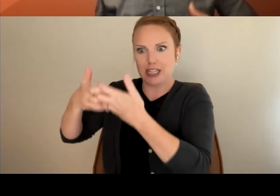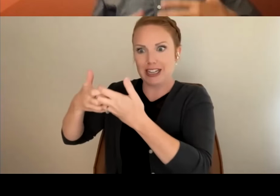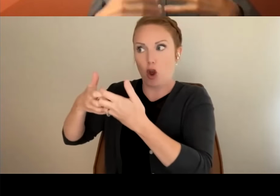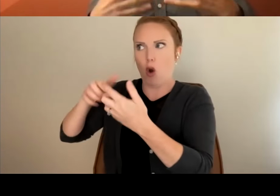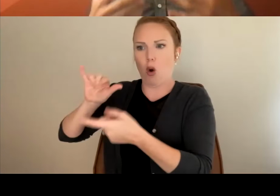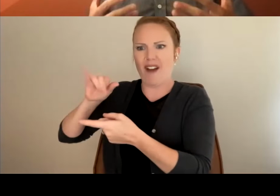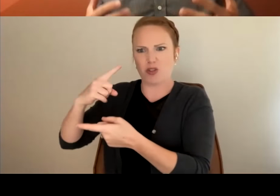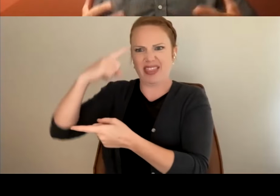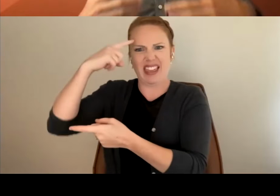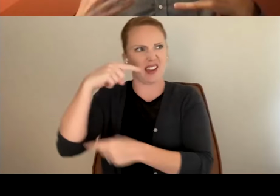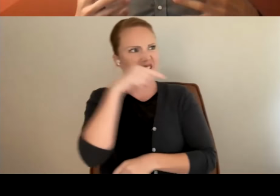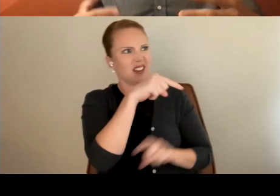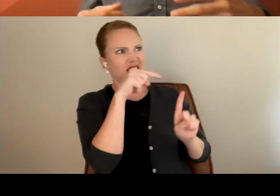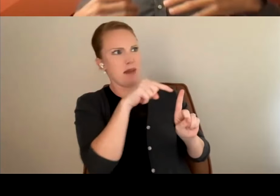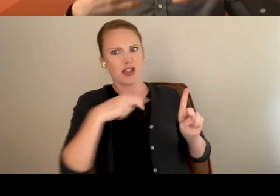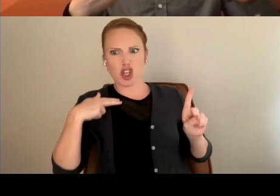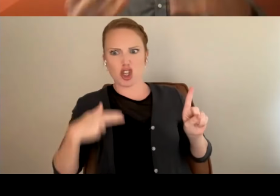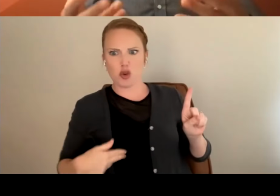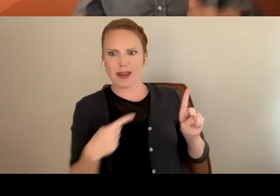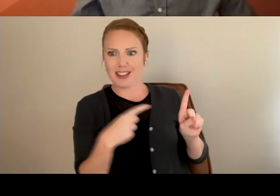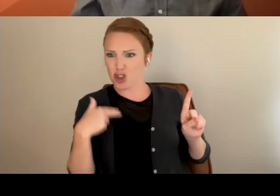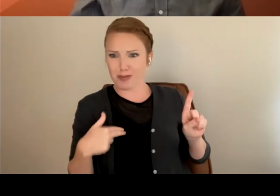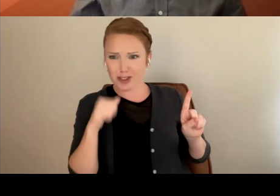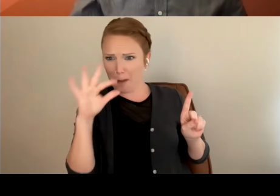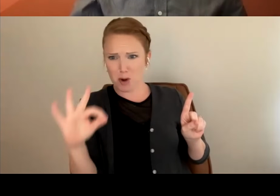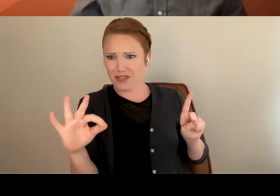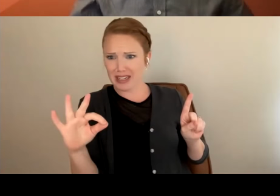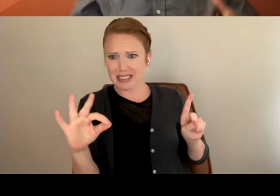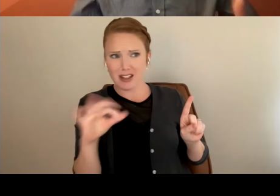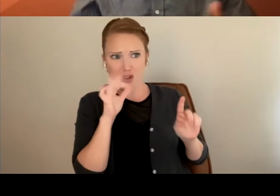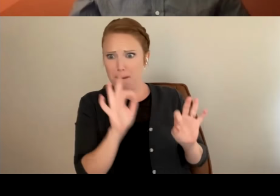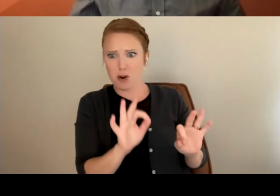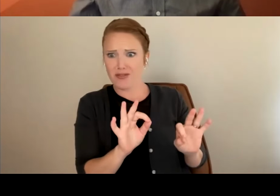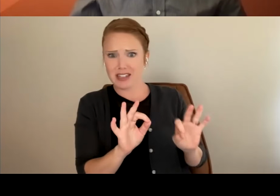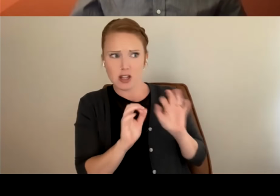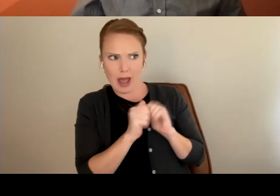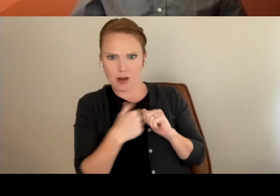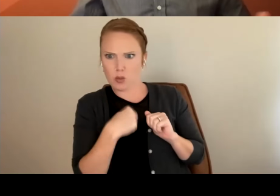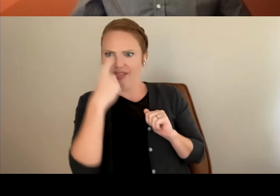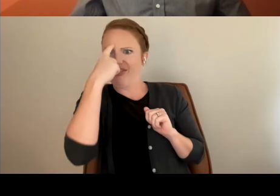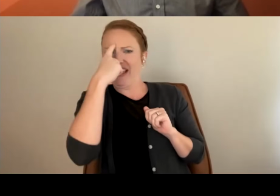What of the imperfect human can we do to design things so that we're better able to use it?